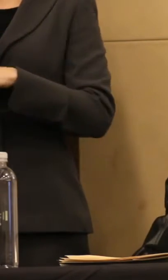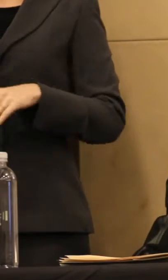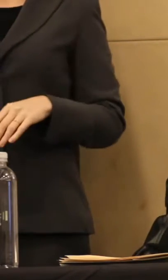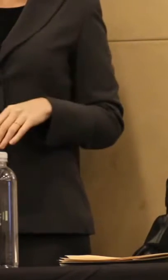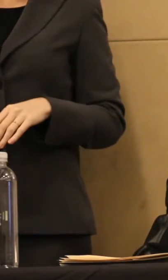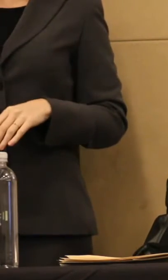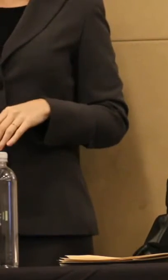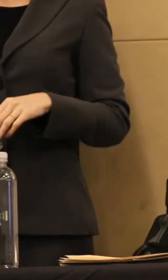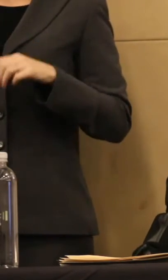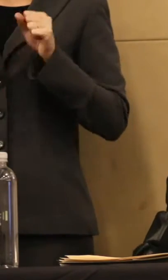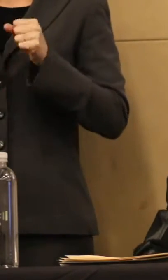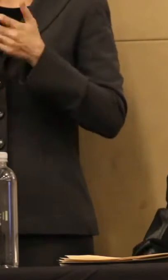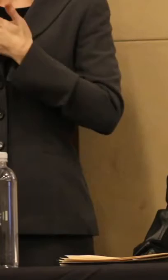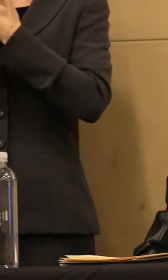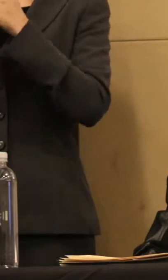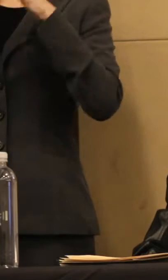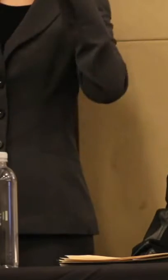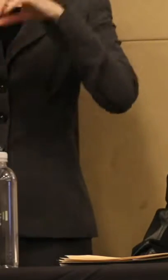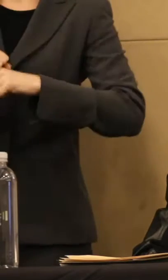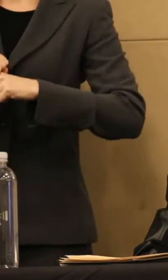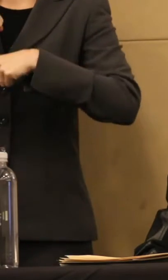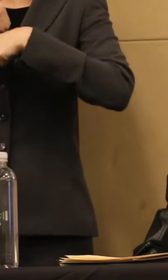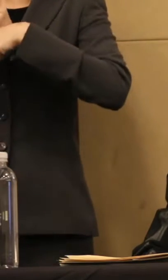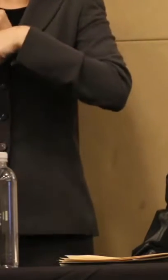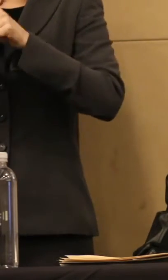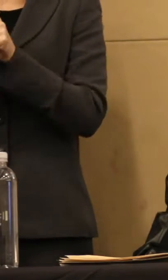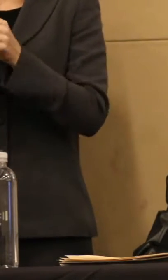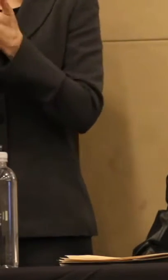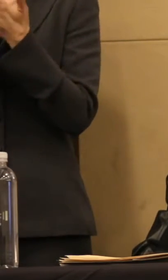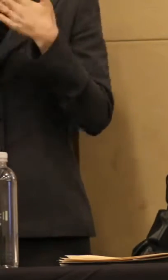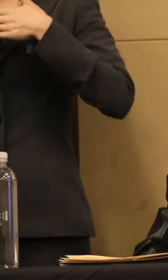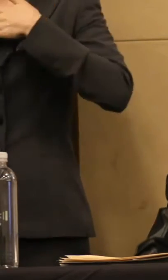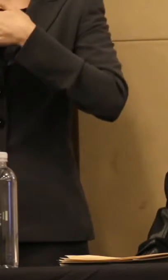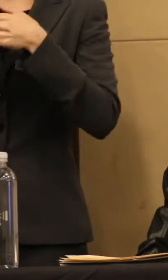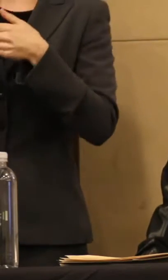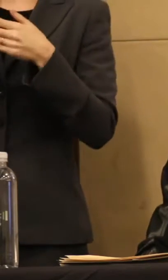create the job flexibilities that someone with a disability needs.